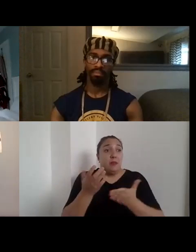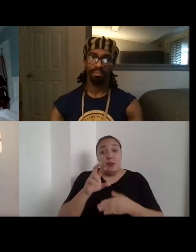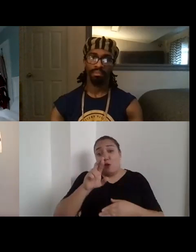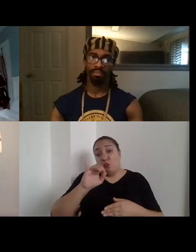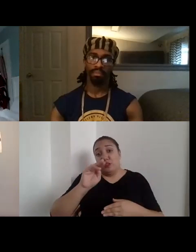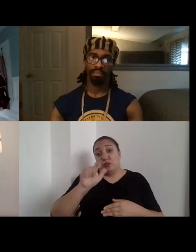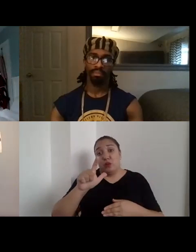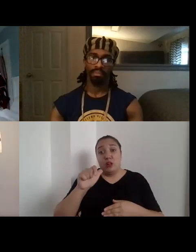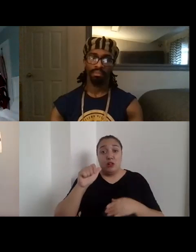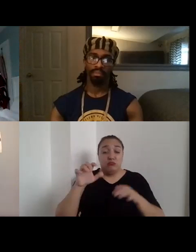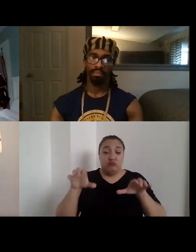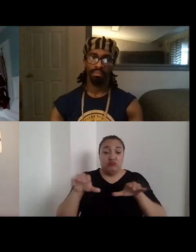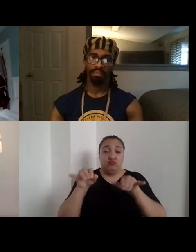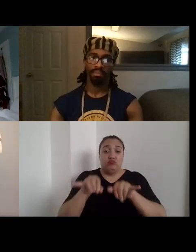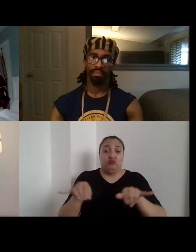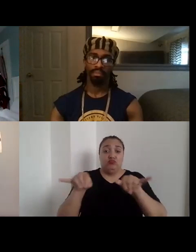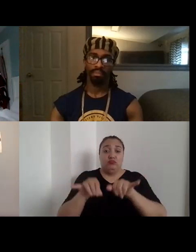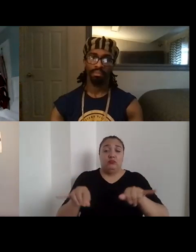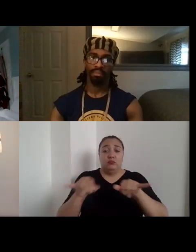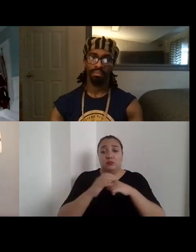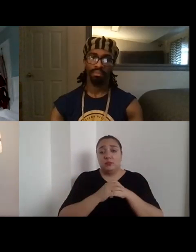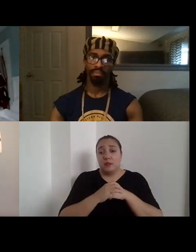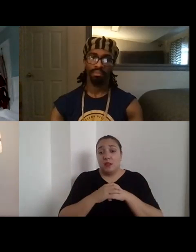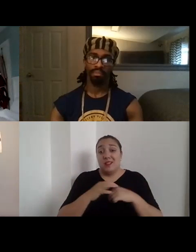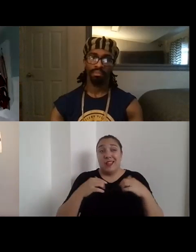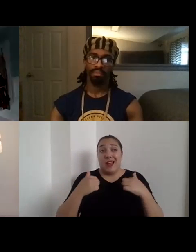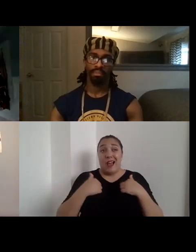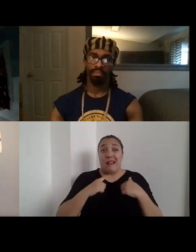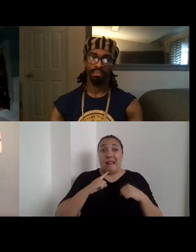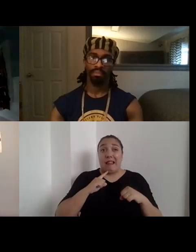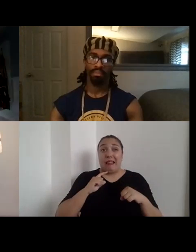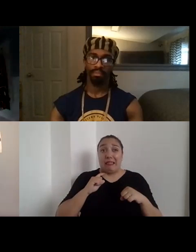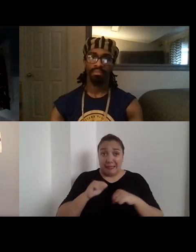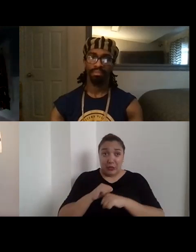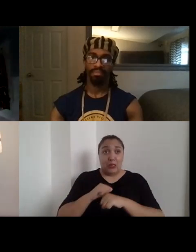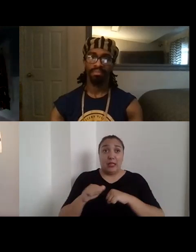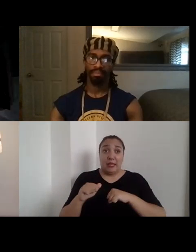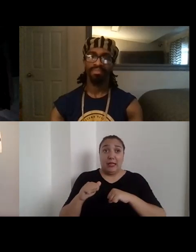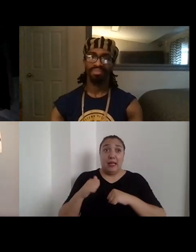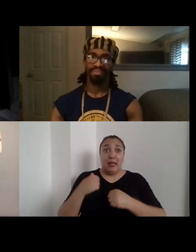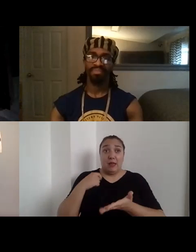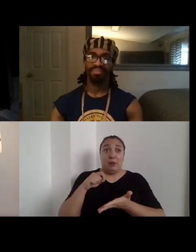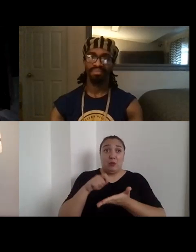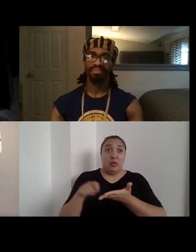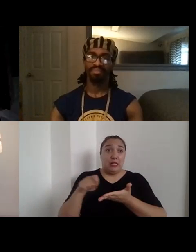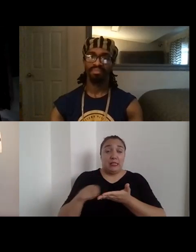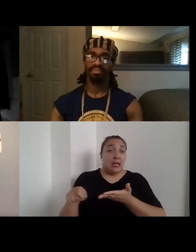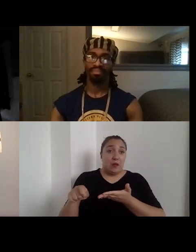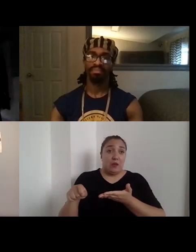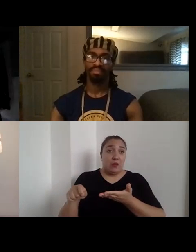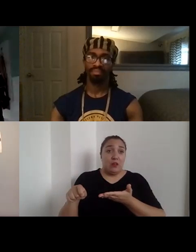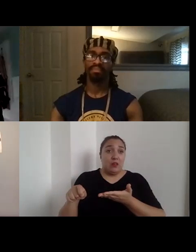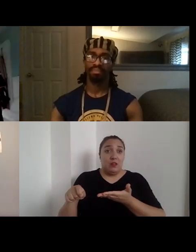I have been literally just been writing down like how much